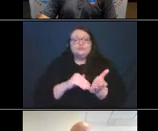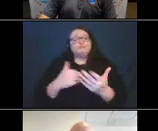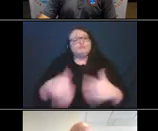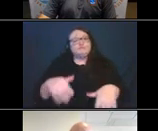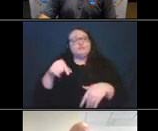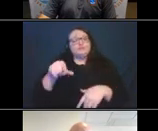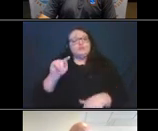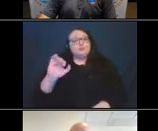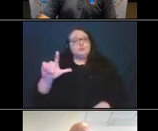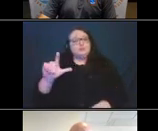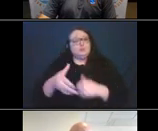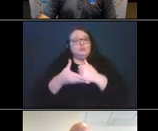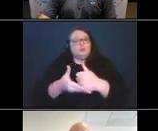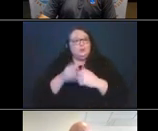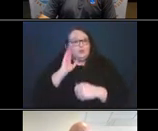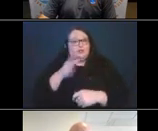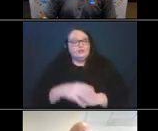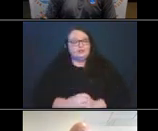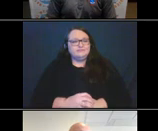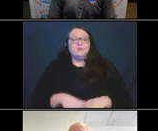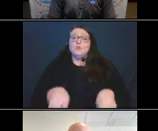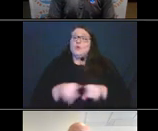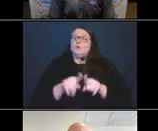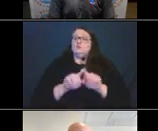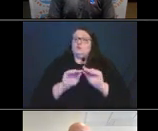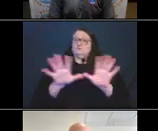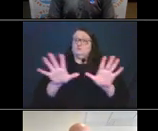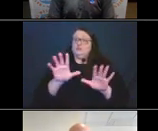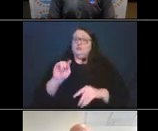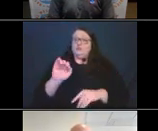I also want to be clear that this tool is incredibly helpful for our partners in public